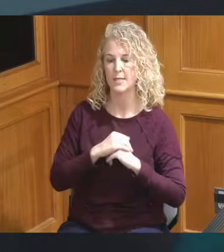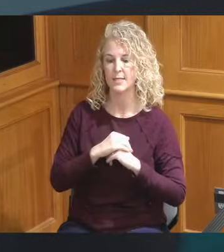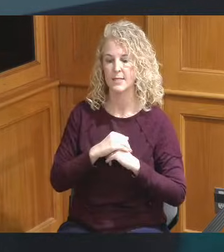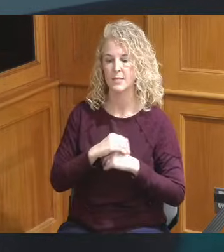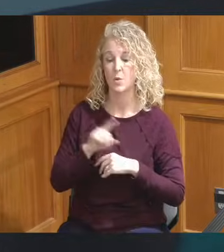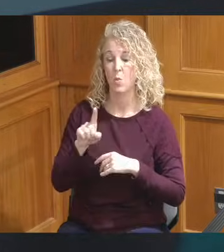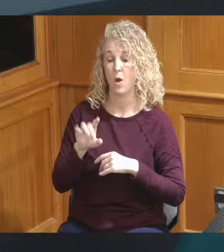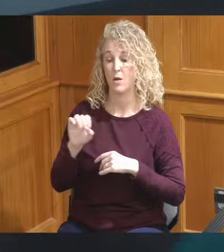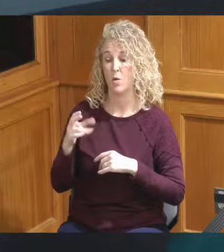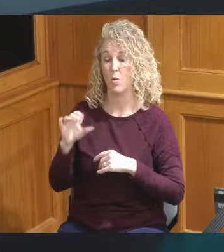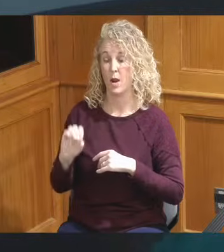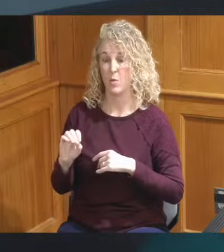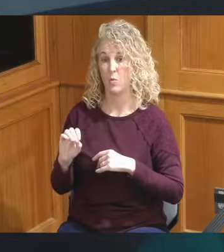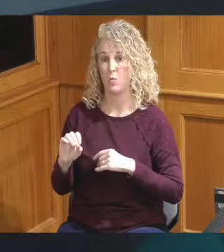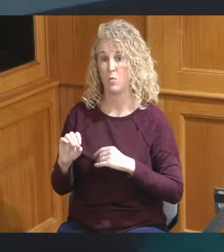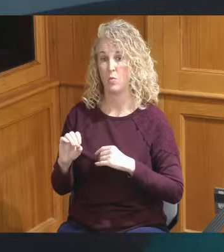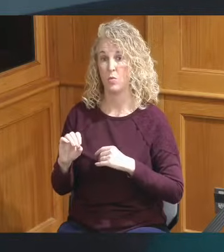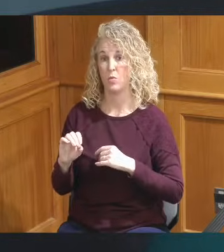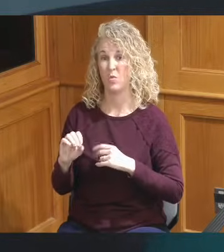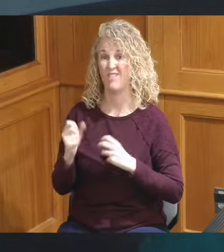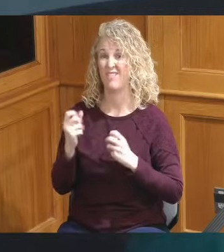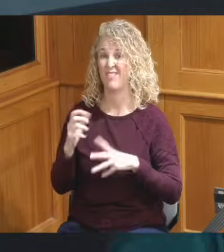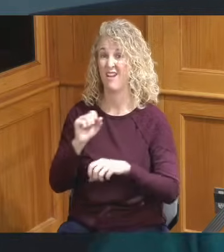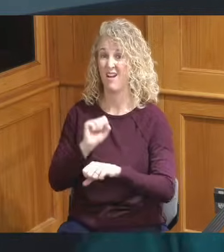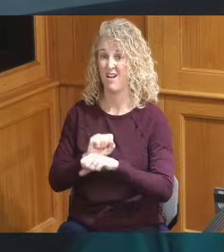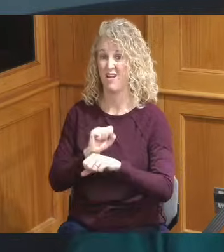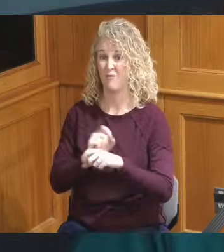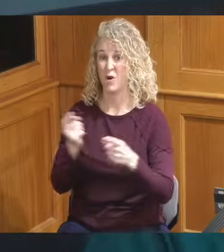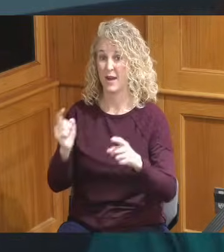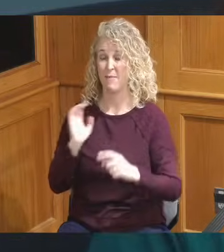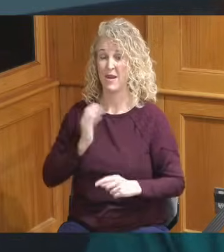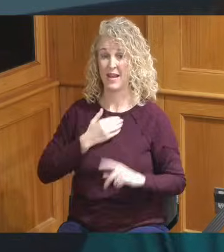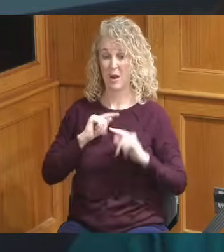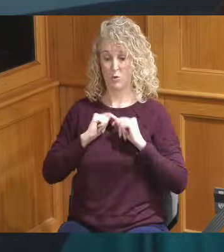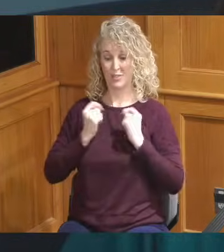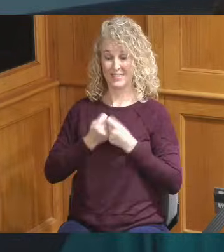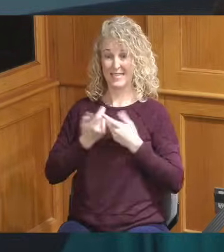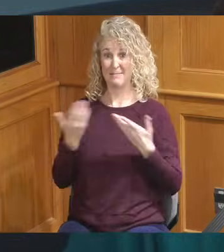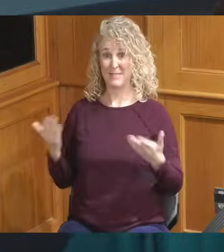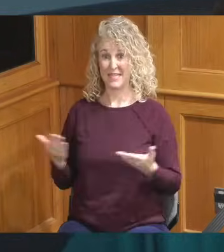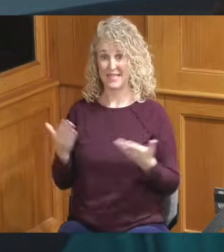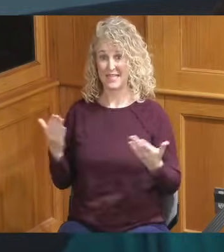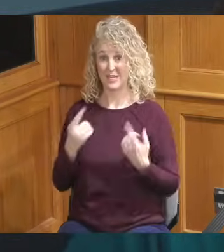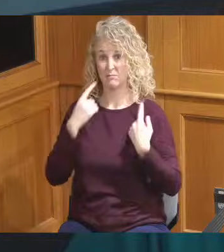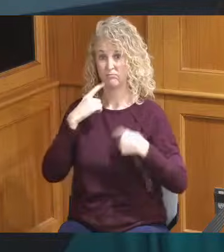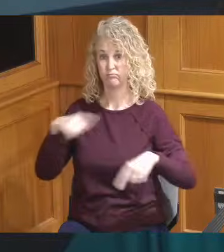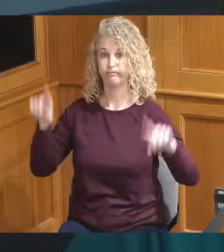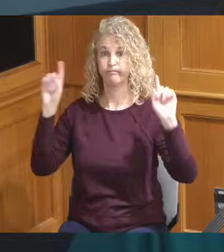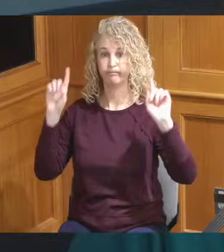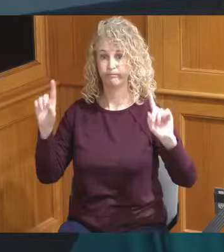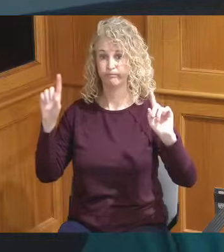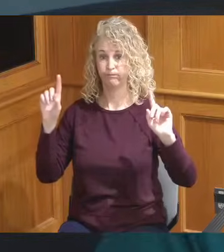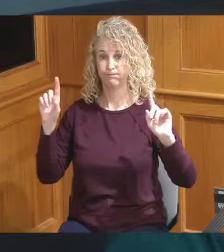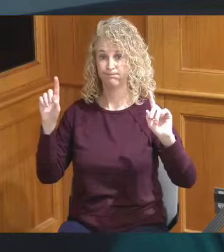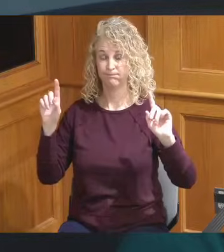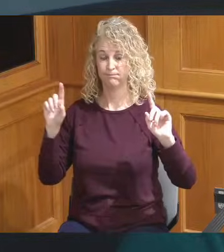one Ohio there's a lot of work and our team here has been doing a great Abigail and and